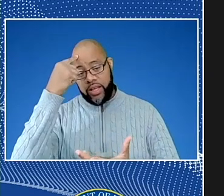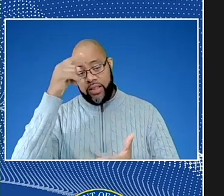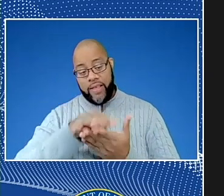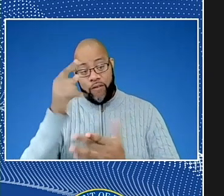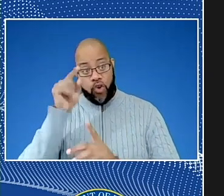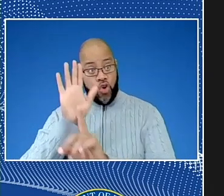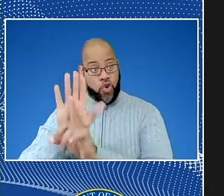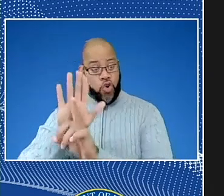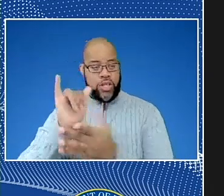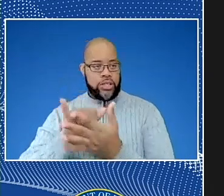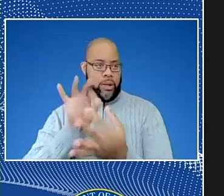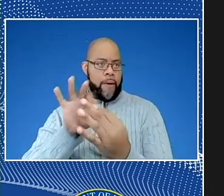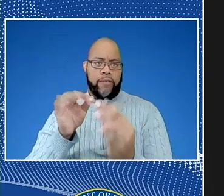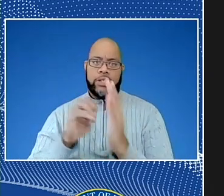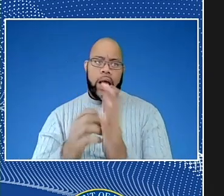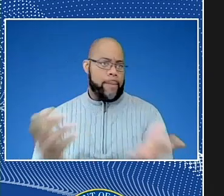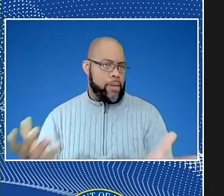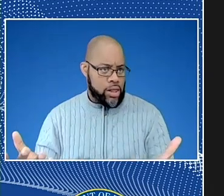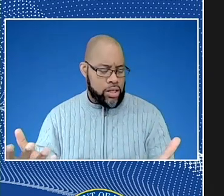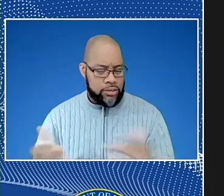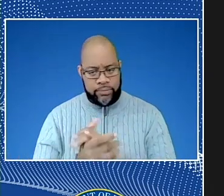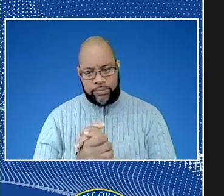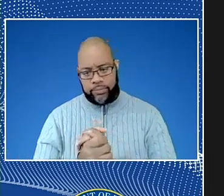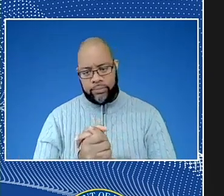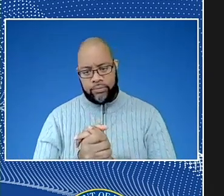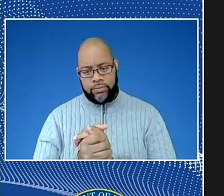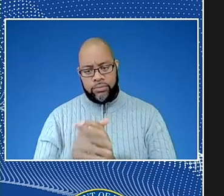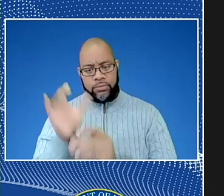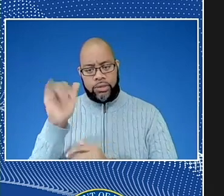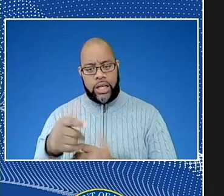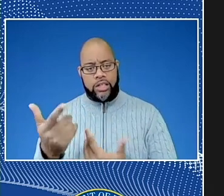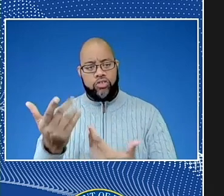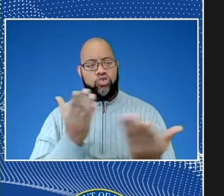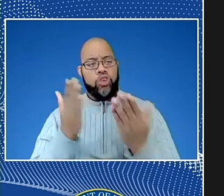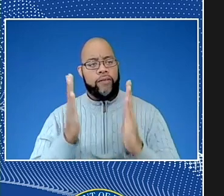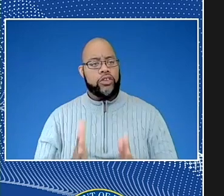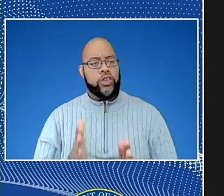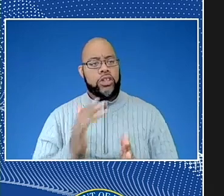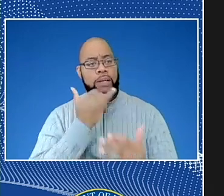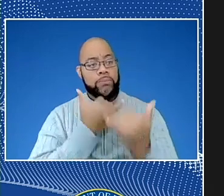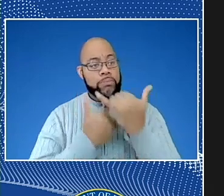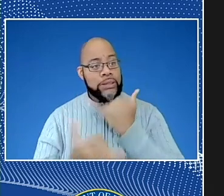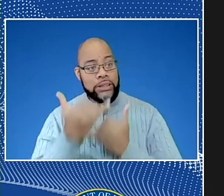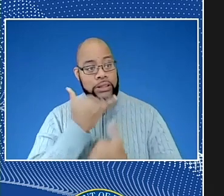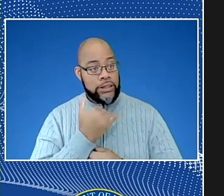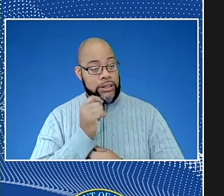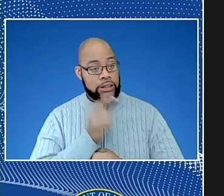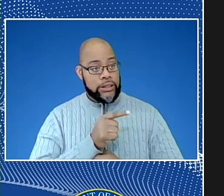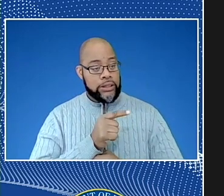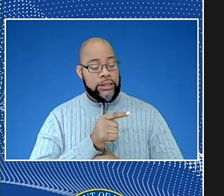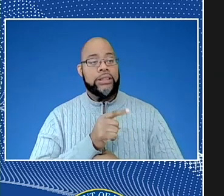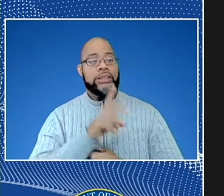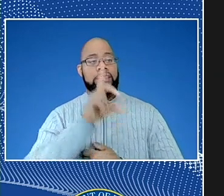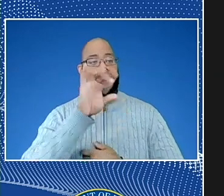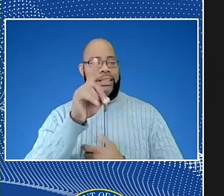perfect example of where a servicer's error did actually cause the hardship that